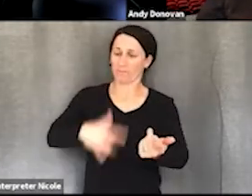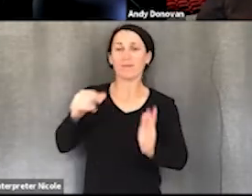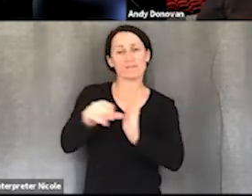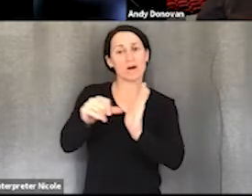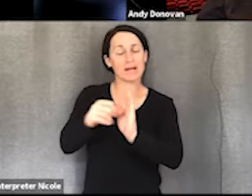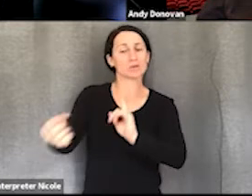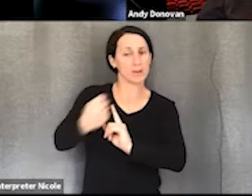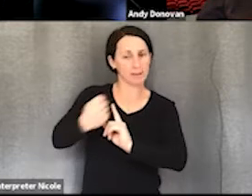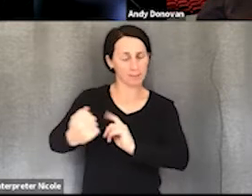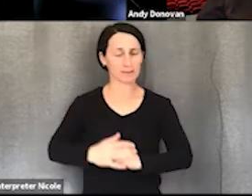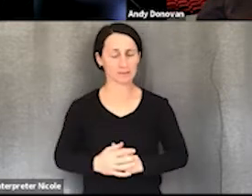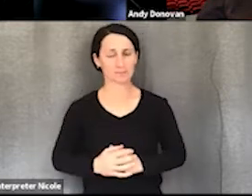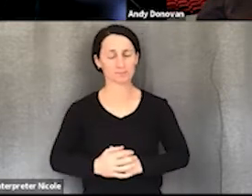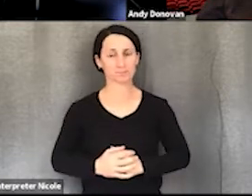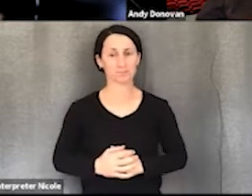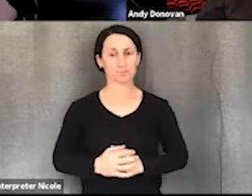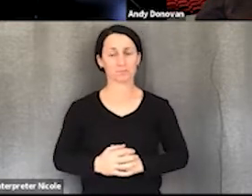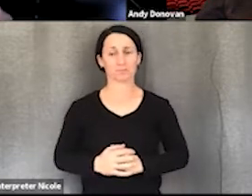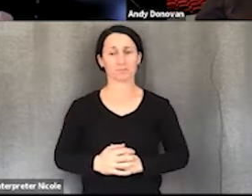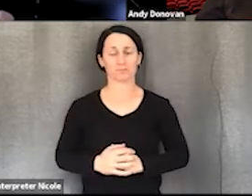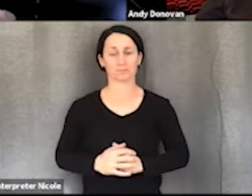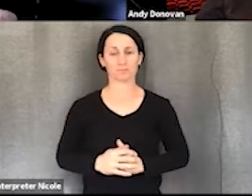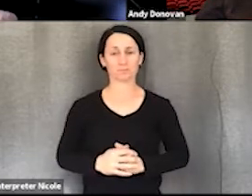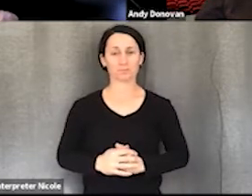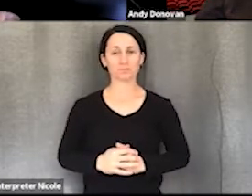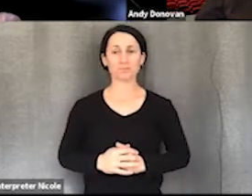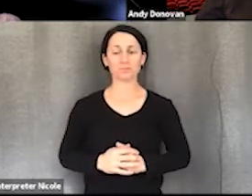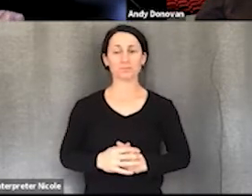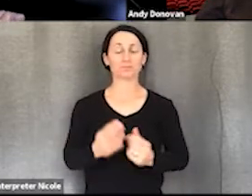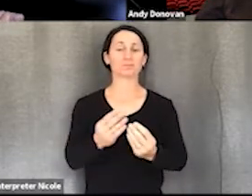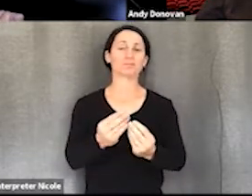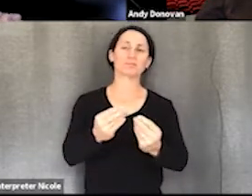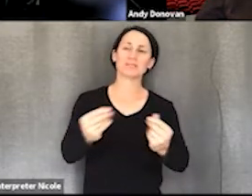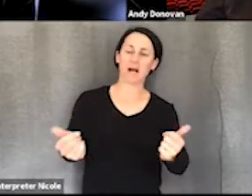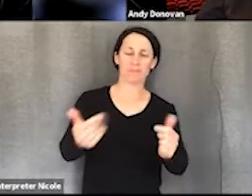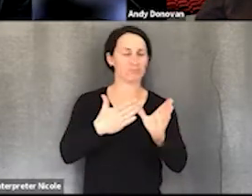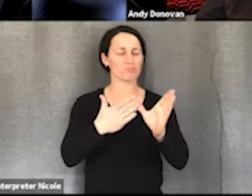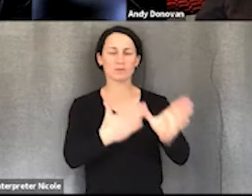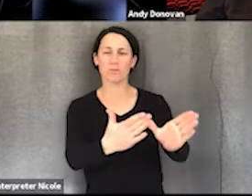So, basically we are hearing things like obvious ly, what we are all